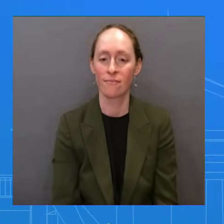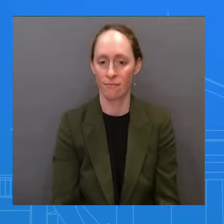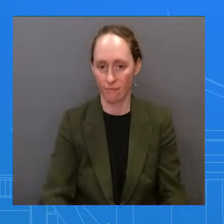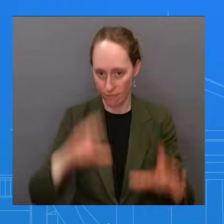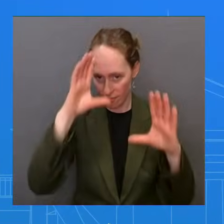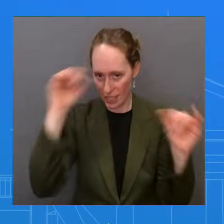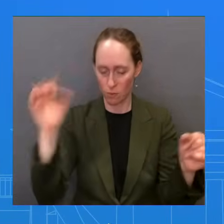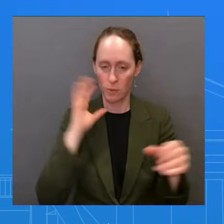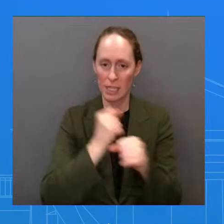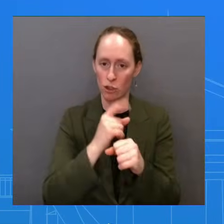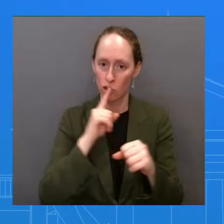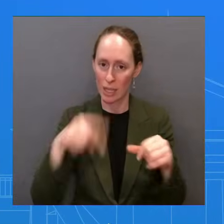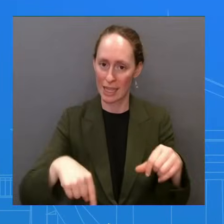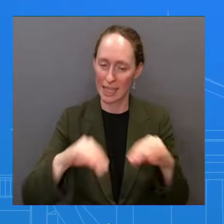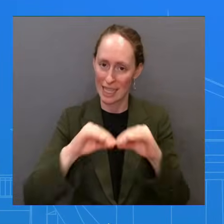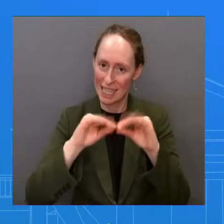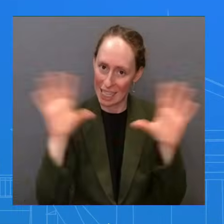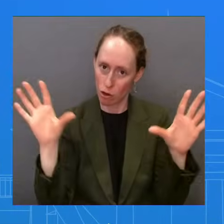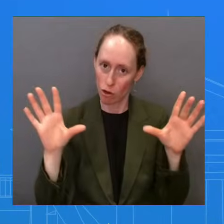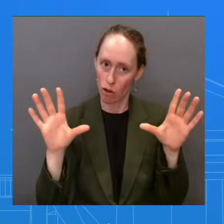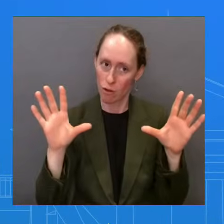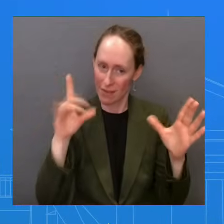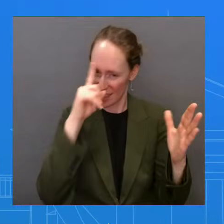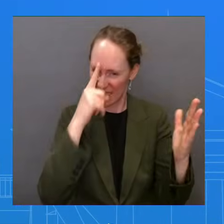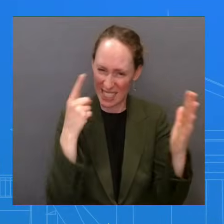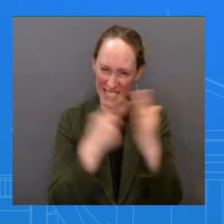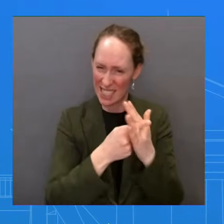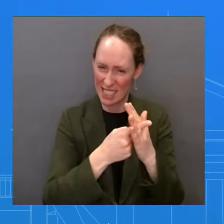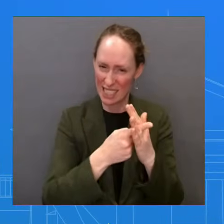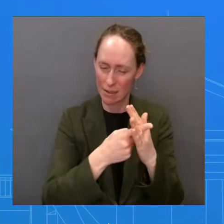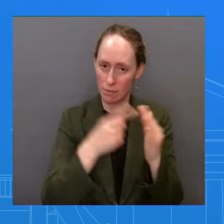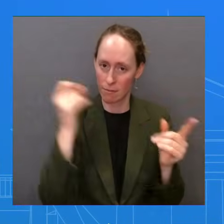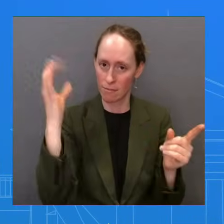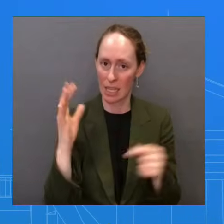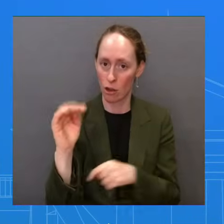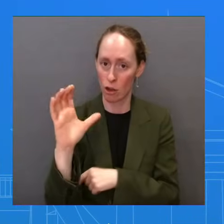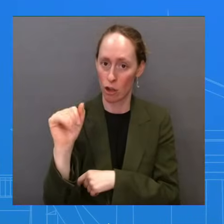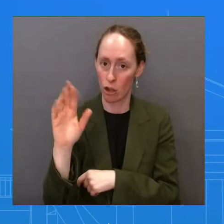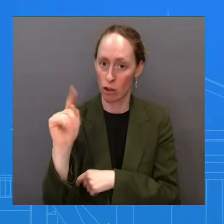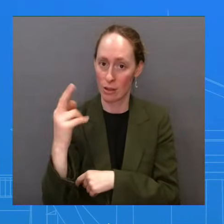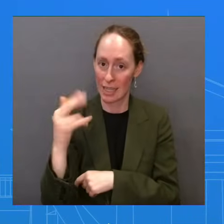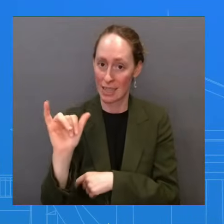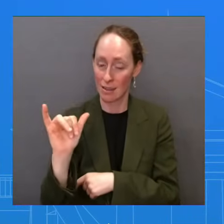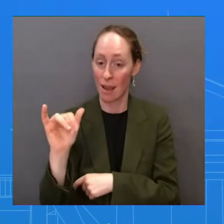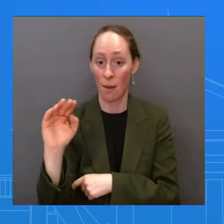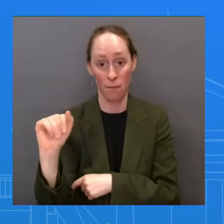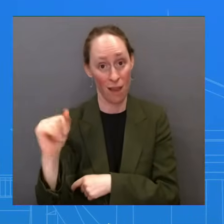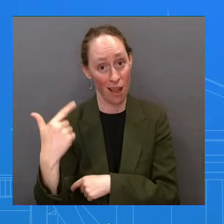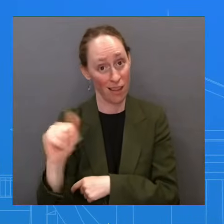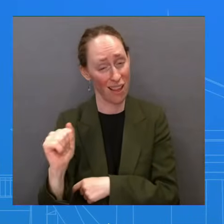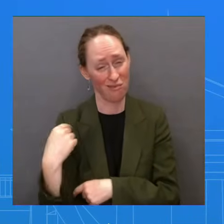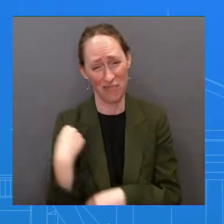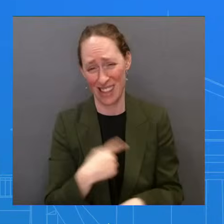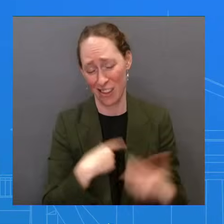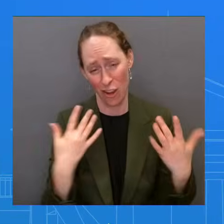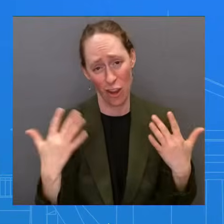Republicans, as we have been for the past several months. We've been very clear; the President said yesterday: We are not a deadbeat nation.